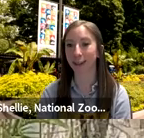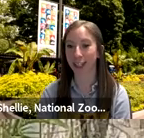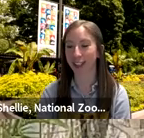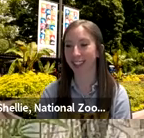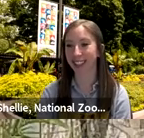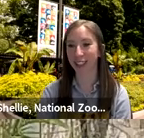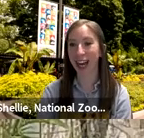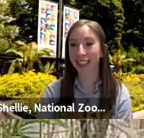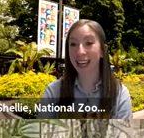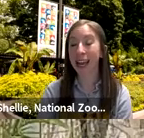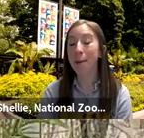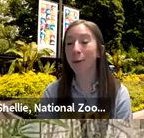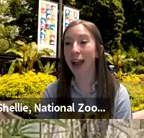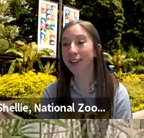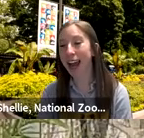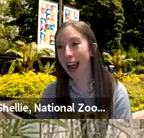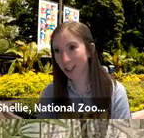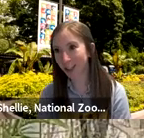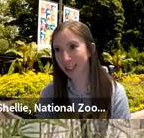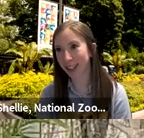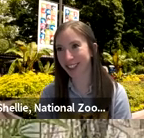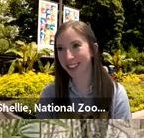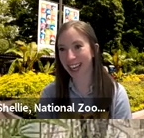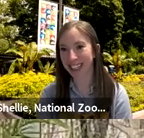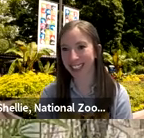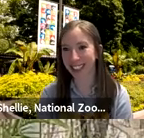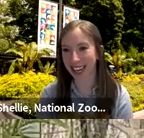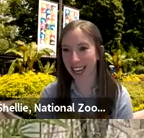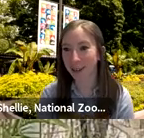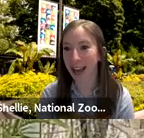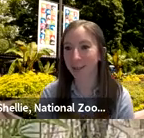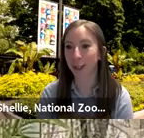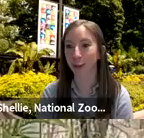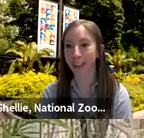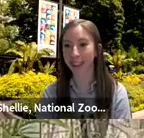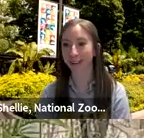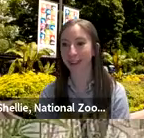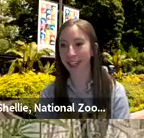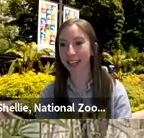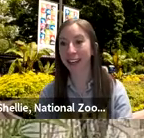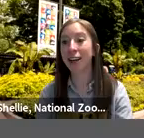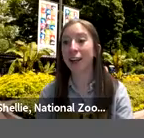questions and chats but we have an extra special guest today.